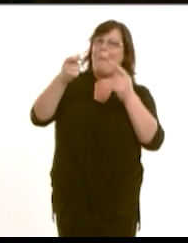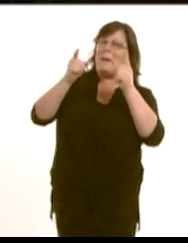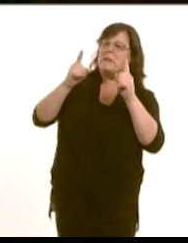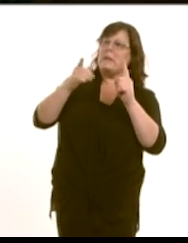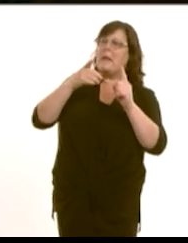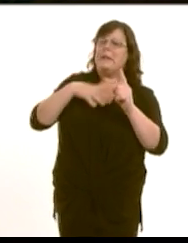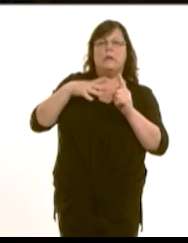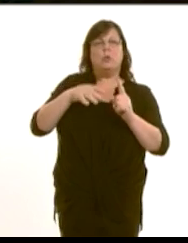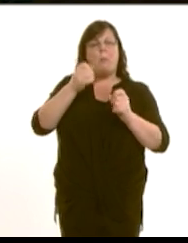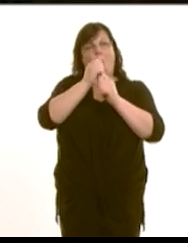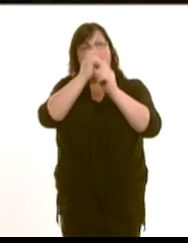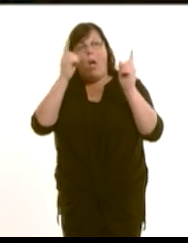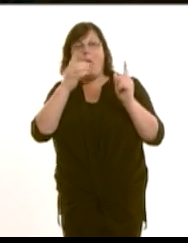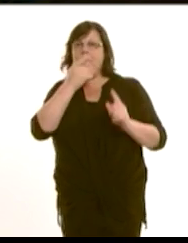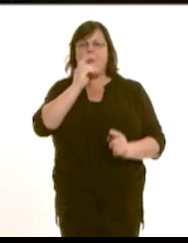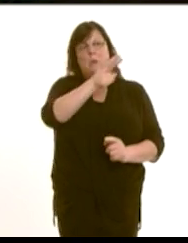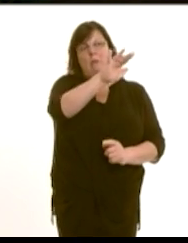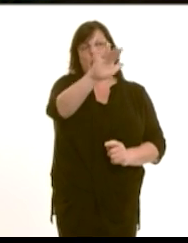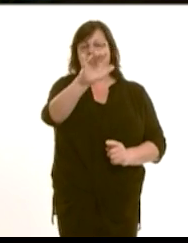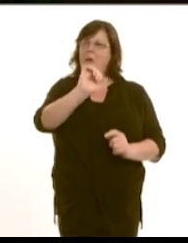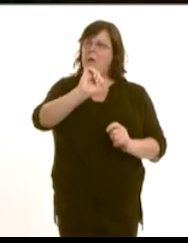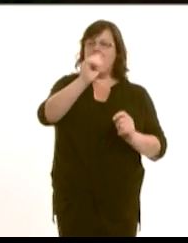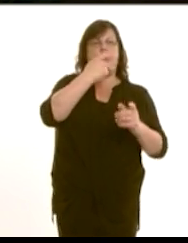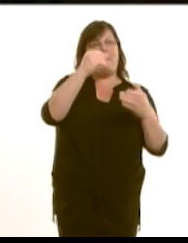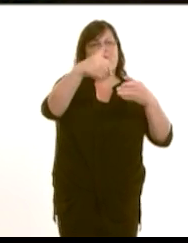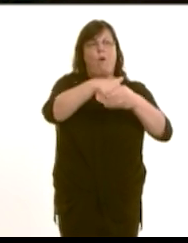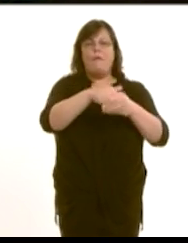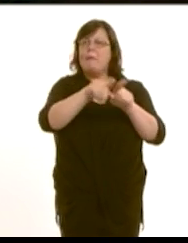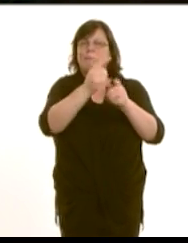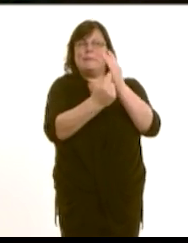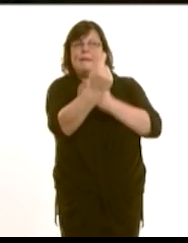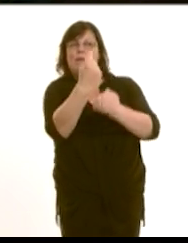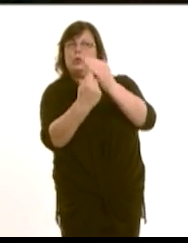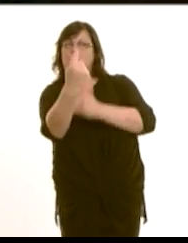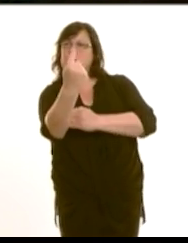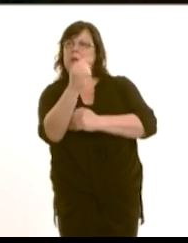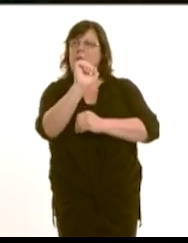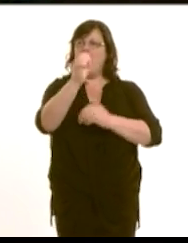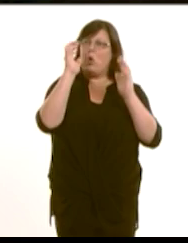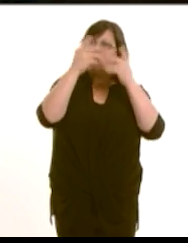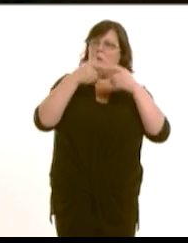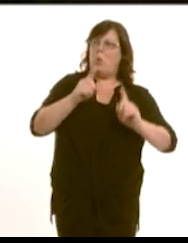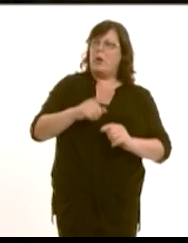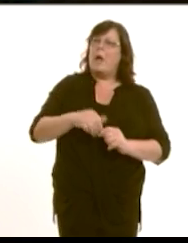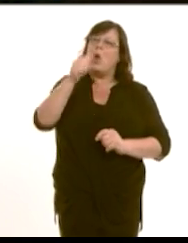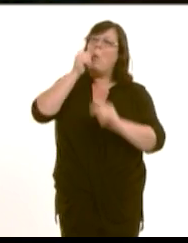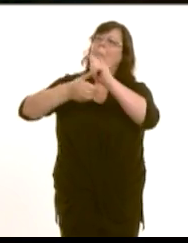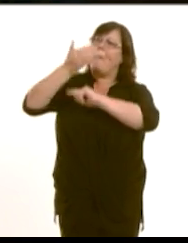to the vital interests out there of stakeholders, and individuals indeed. Your predecessor used to have open-mike sessions of the Cabinet; I think these have fallen